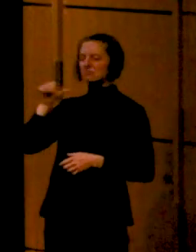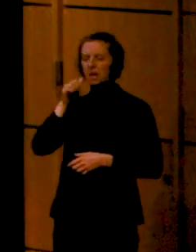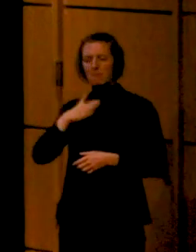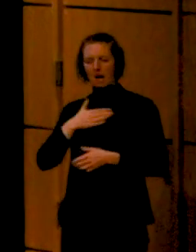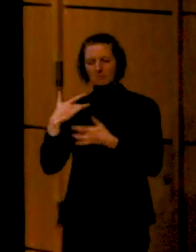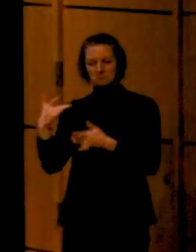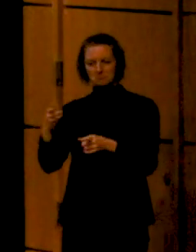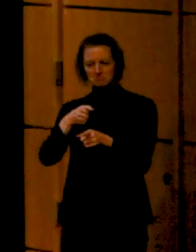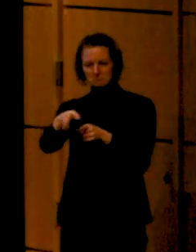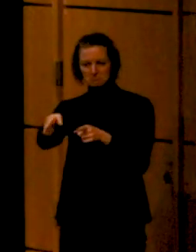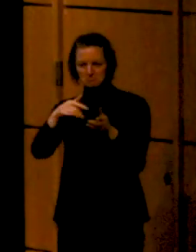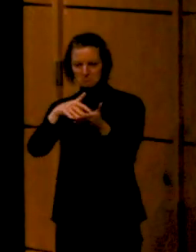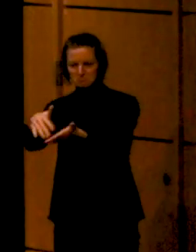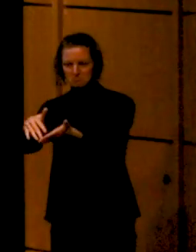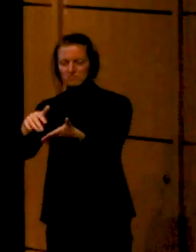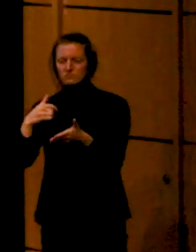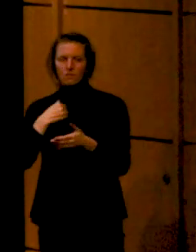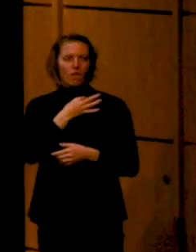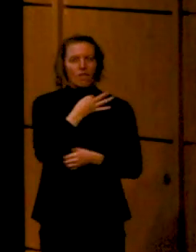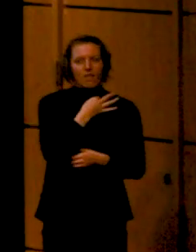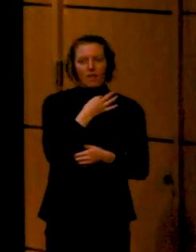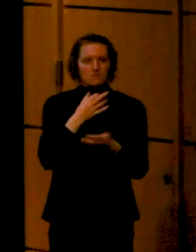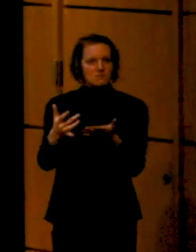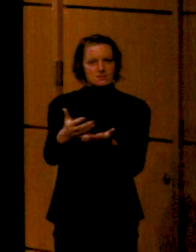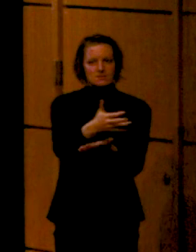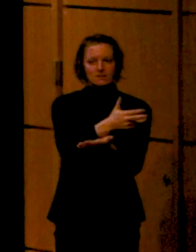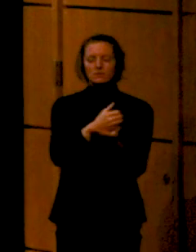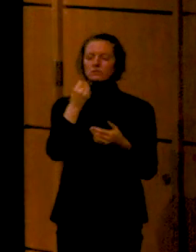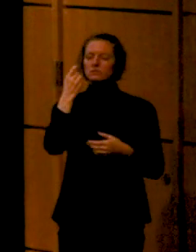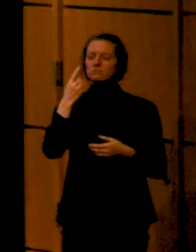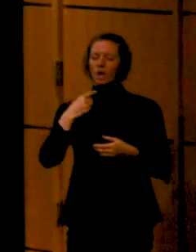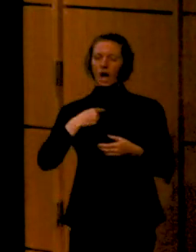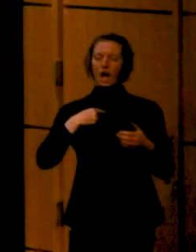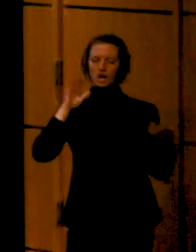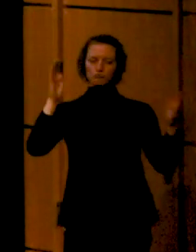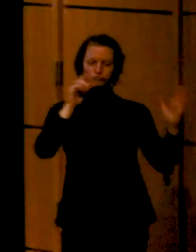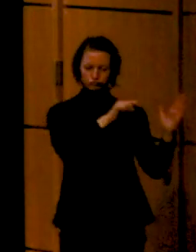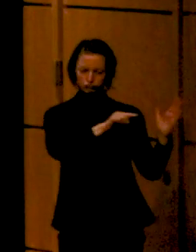This exhibition started as a general overview of volcano imagery and world art.